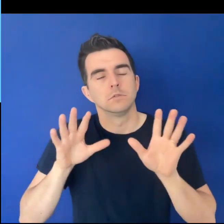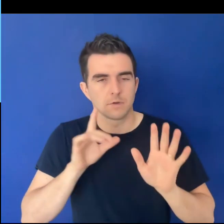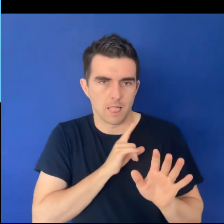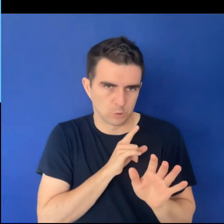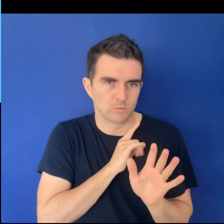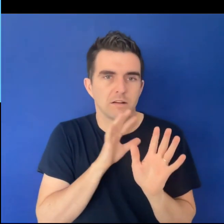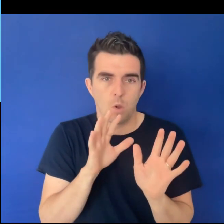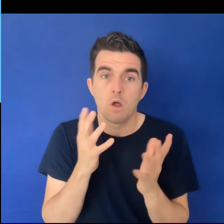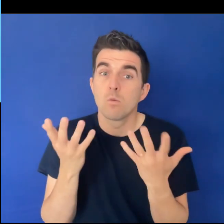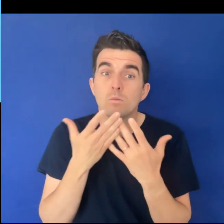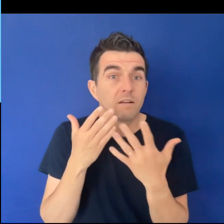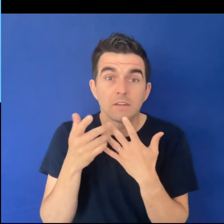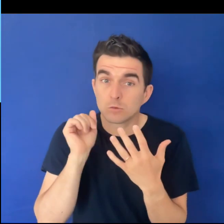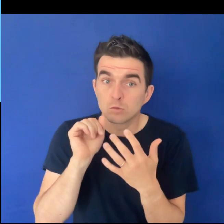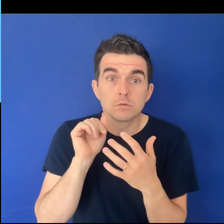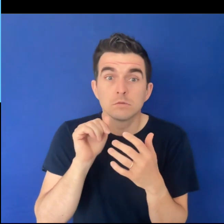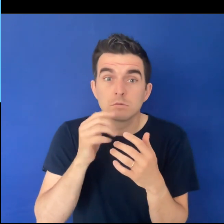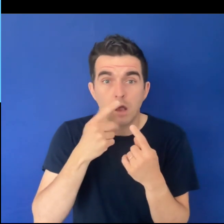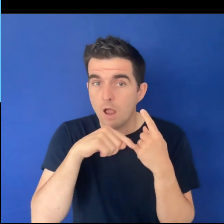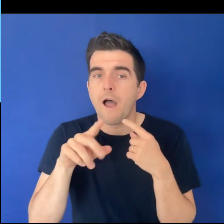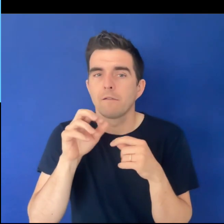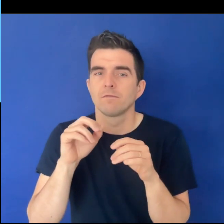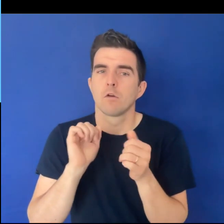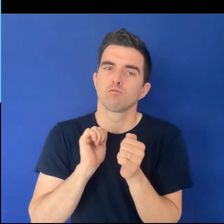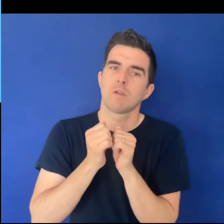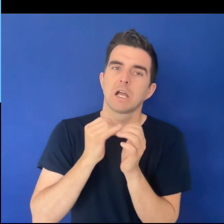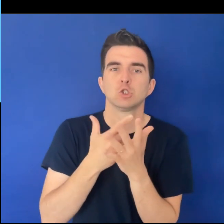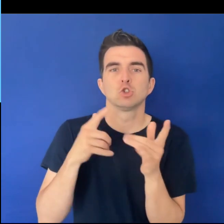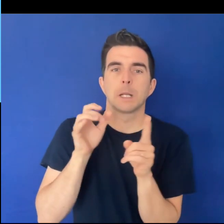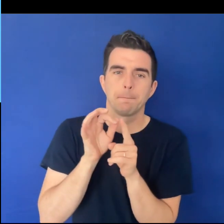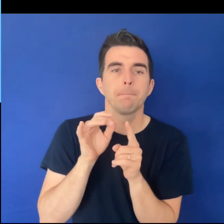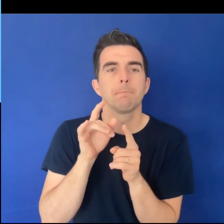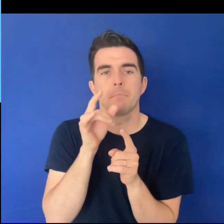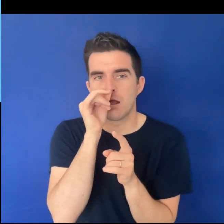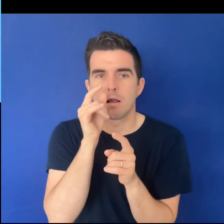whenever you board FriendShip, the camera will always point to your current objective seamlessly.